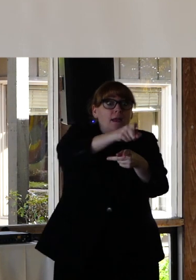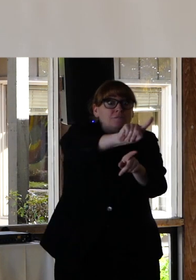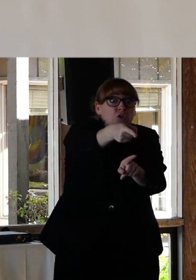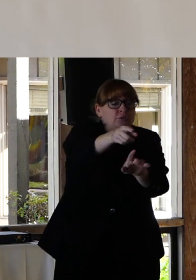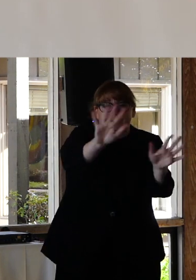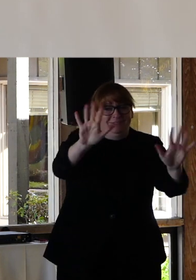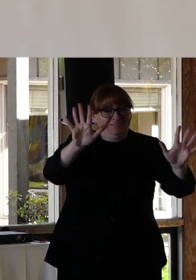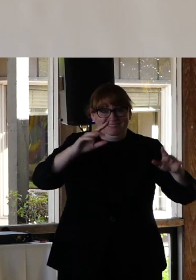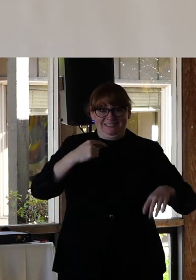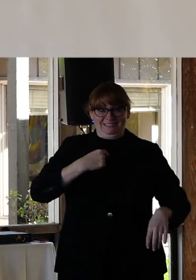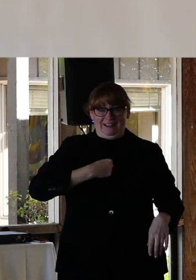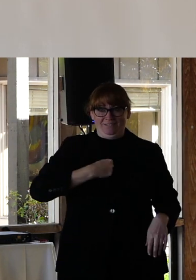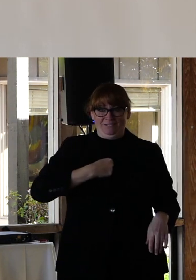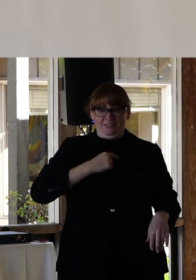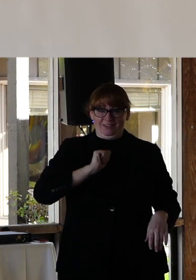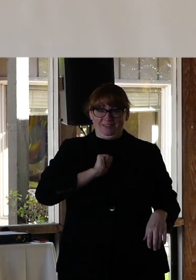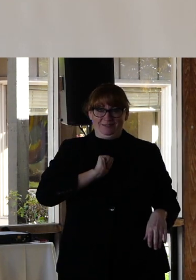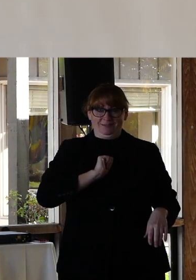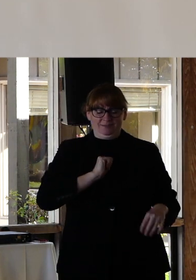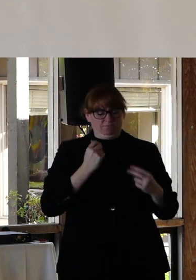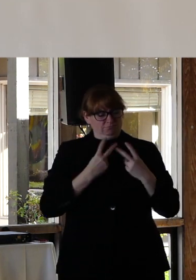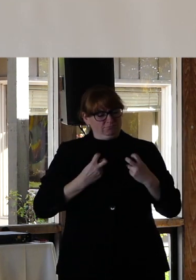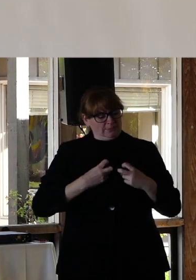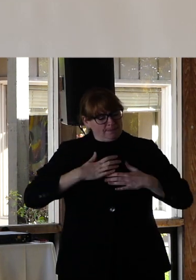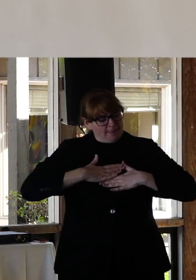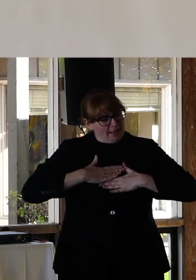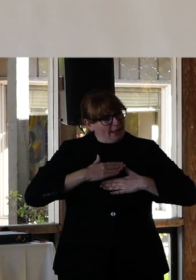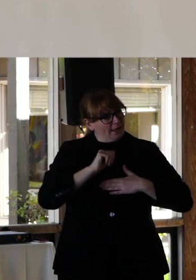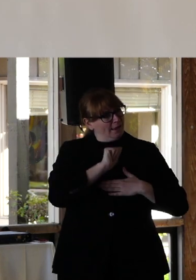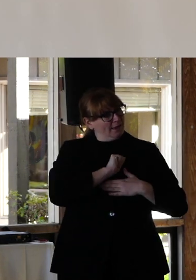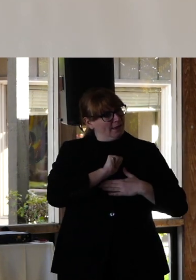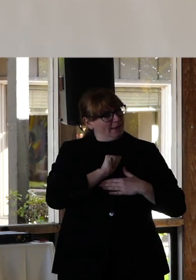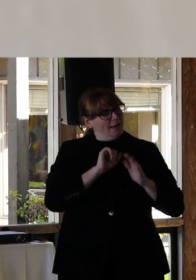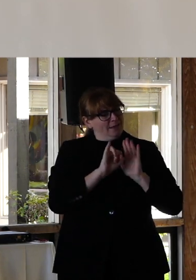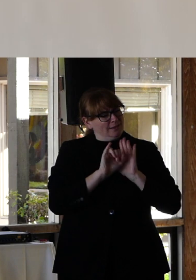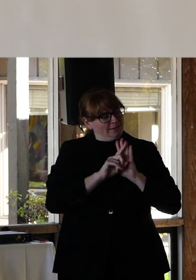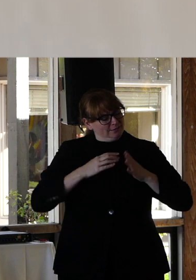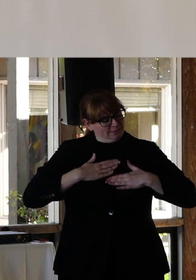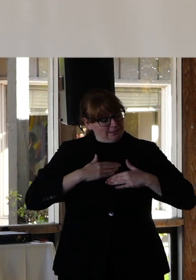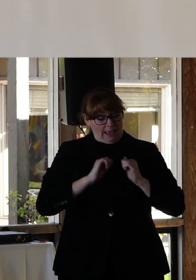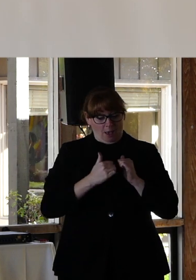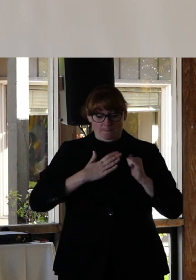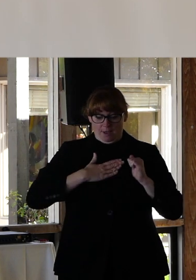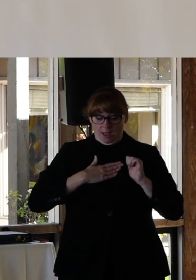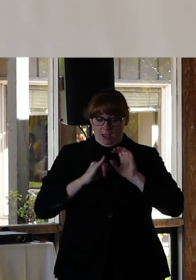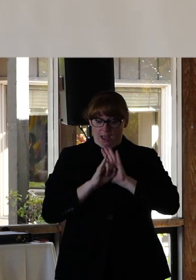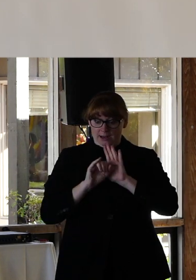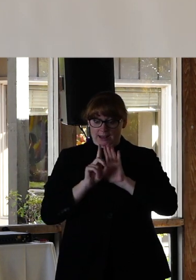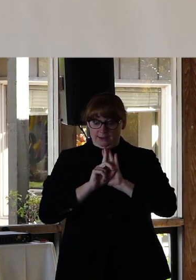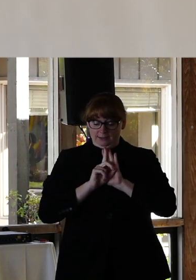Look at your own identities. Consider the impact they have on your life.